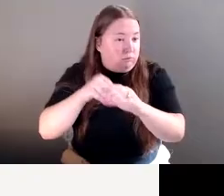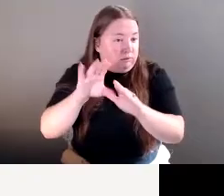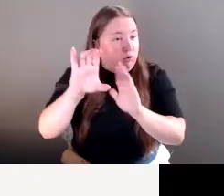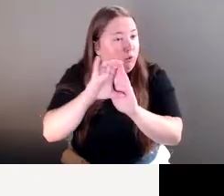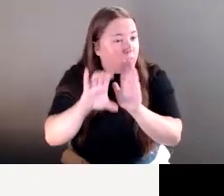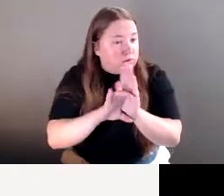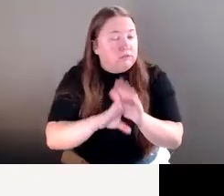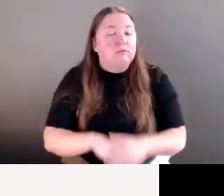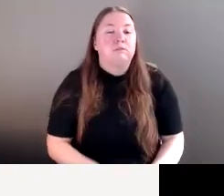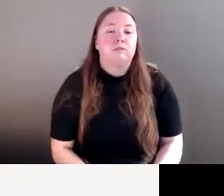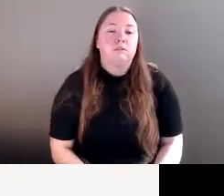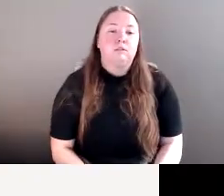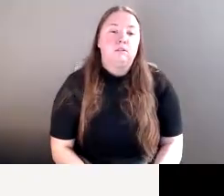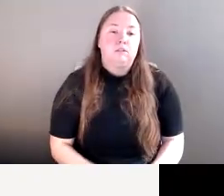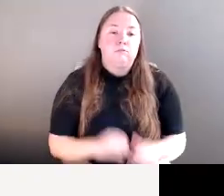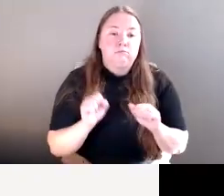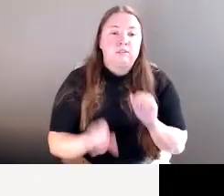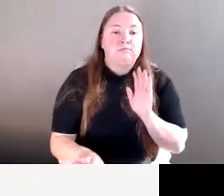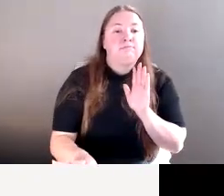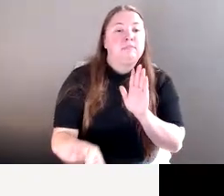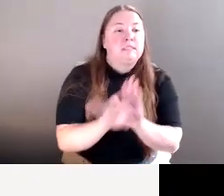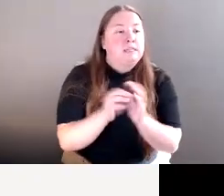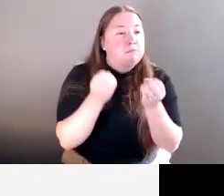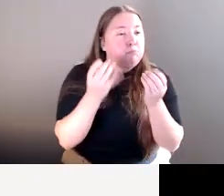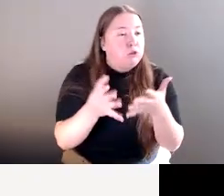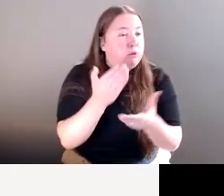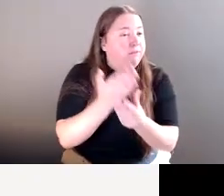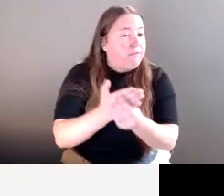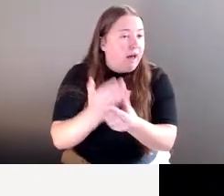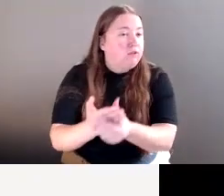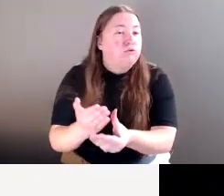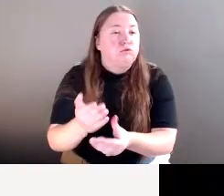You can now, select multiple files to bulk the lead or,